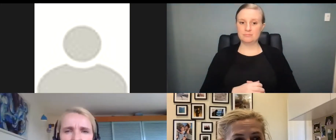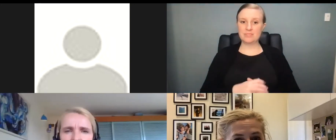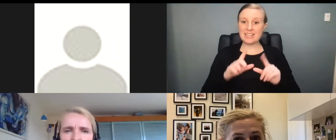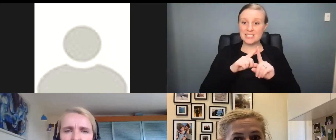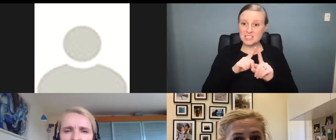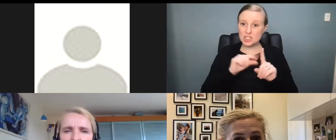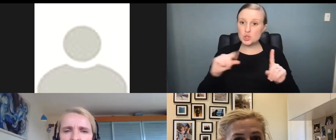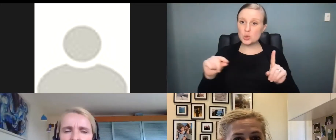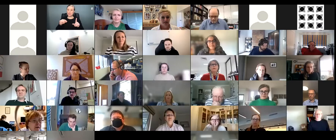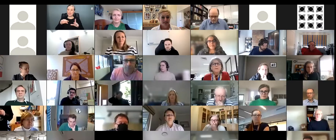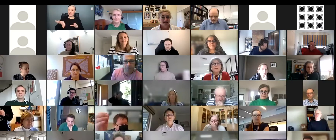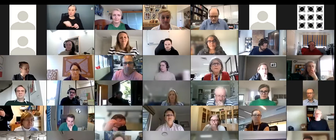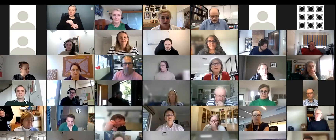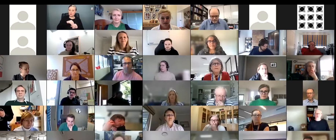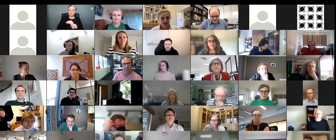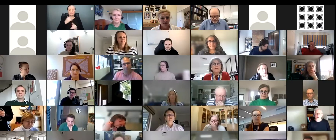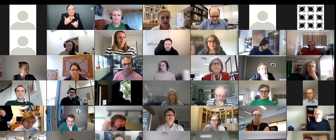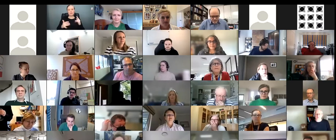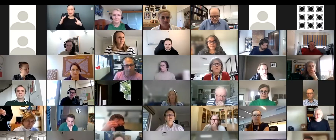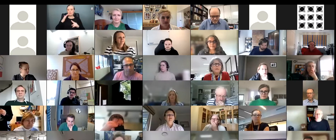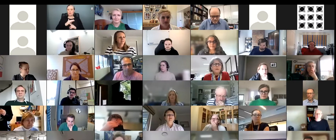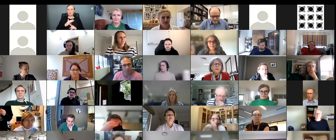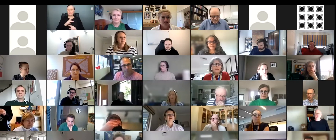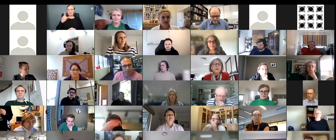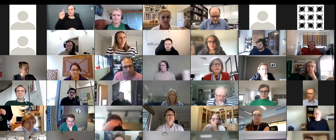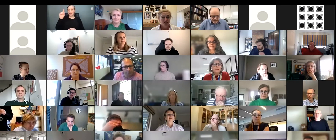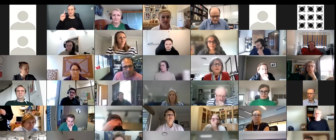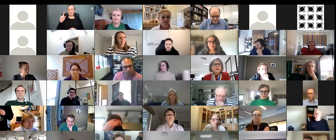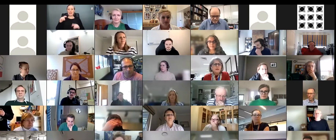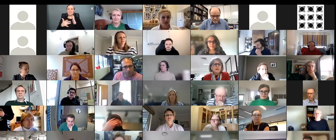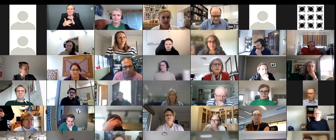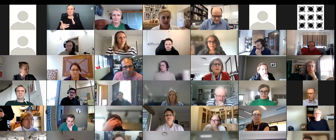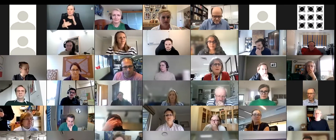And for us at Telstra, it's a fundamental part of our purpose, which is to build a connected